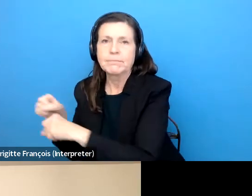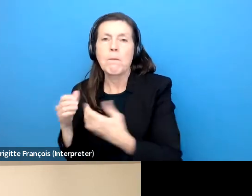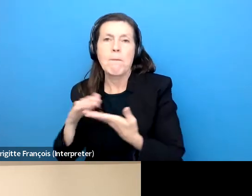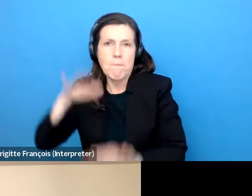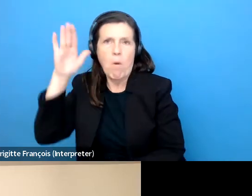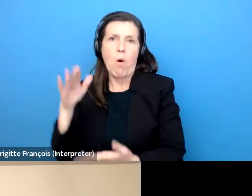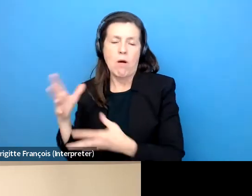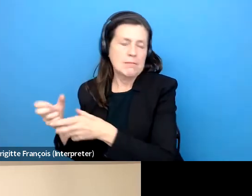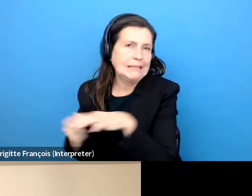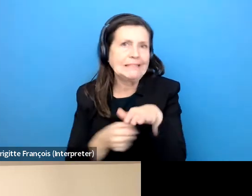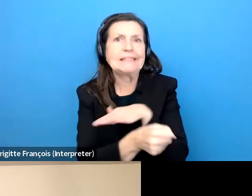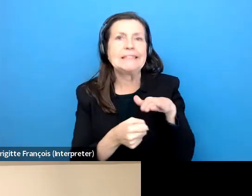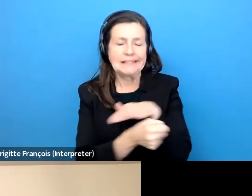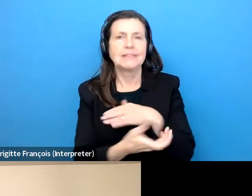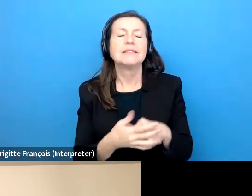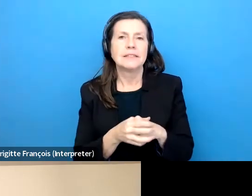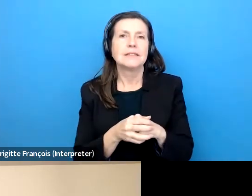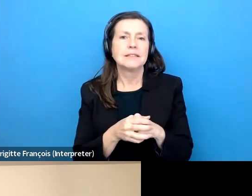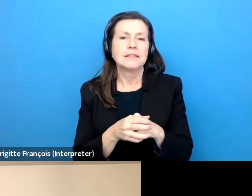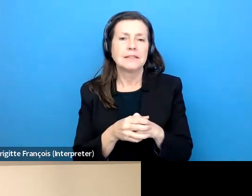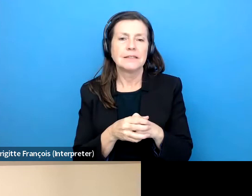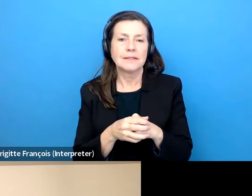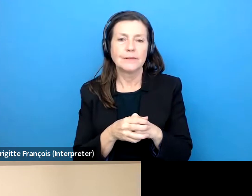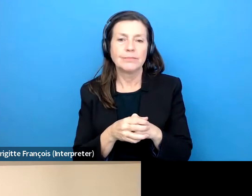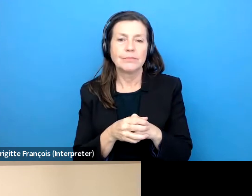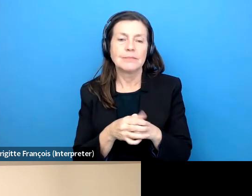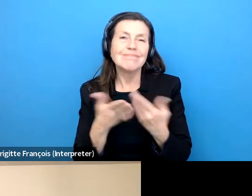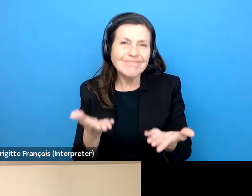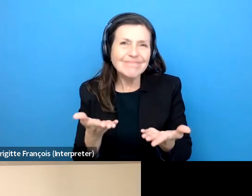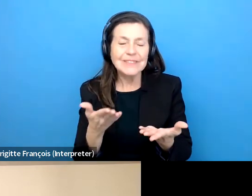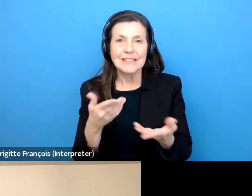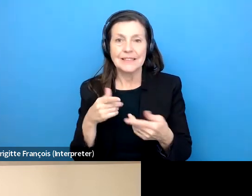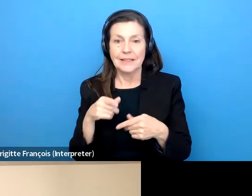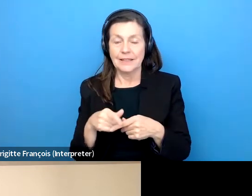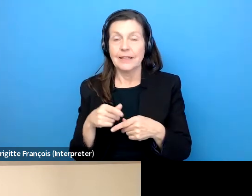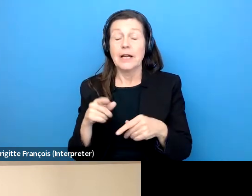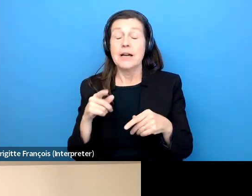that it is the right way of thinking in this direction,